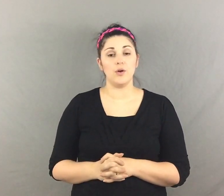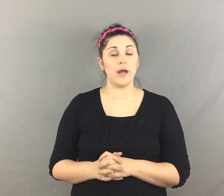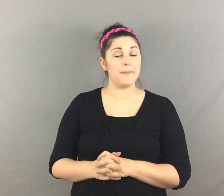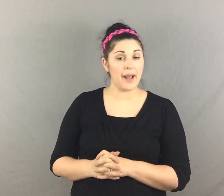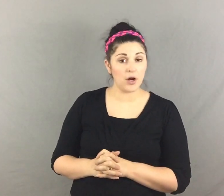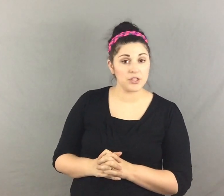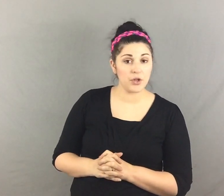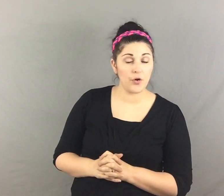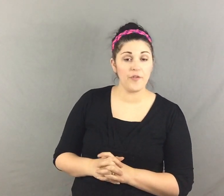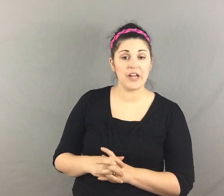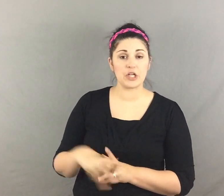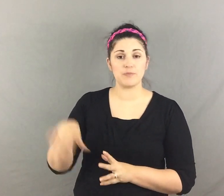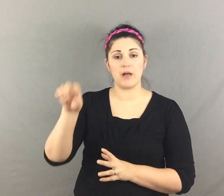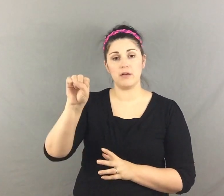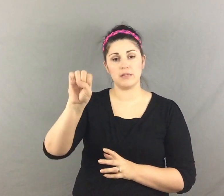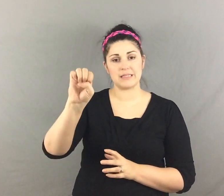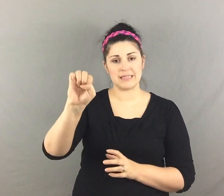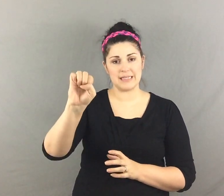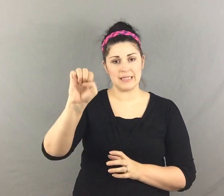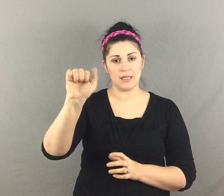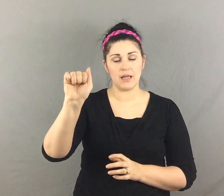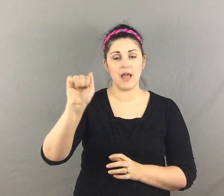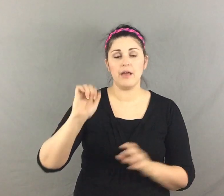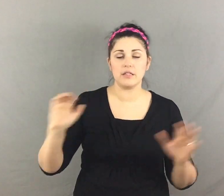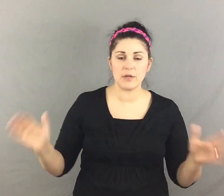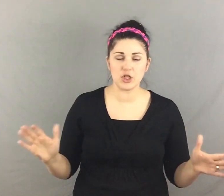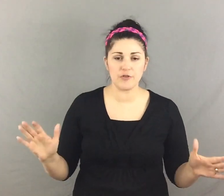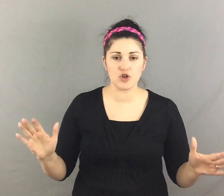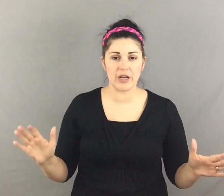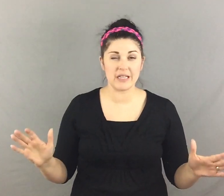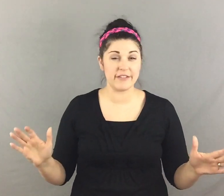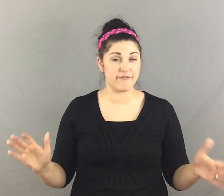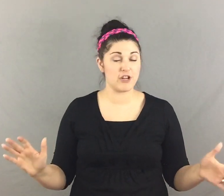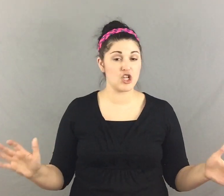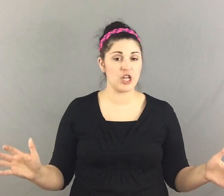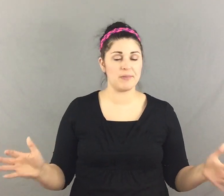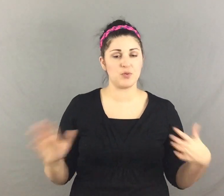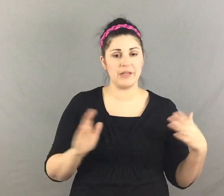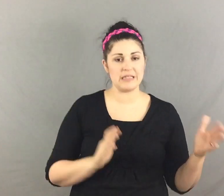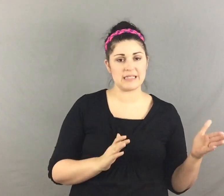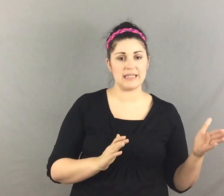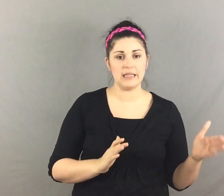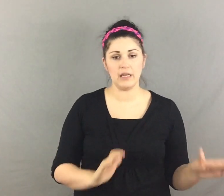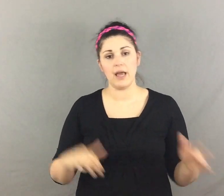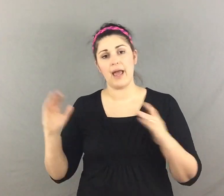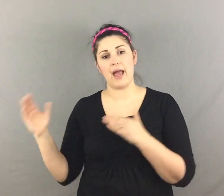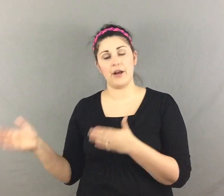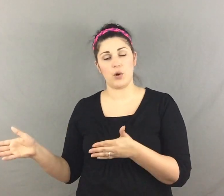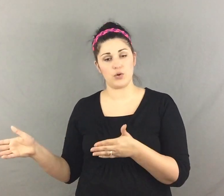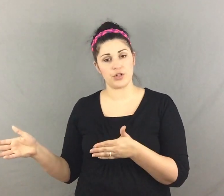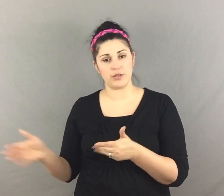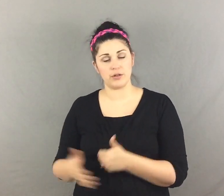you in May also finger spell. See, especially if you're trying to differentiate between sea and ocean.